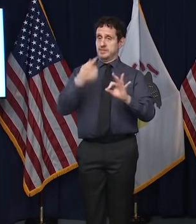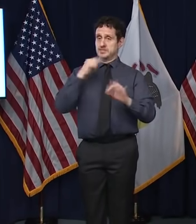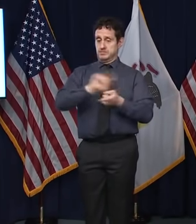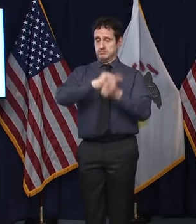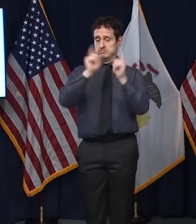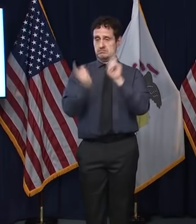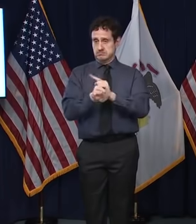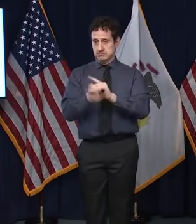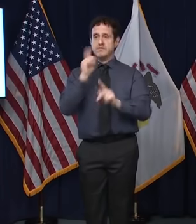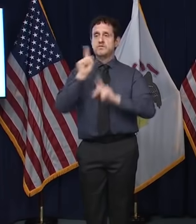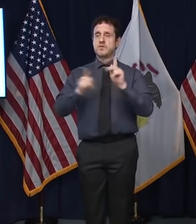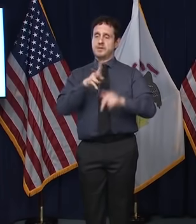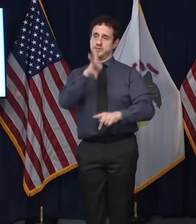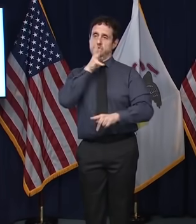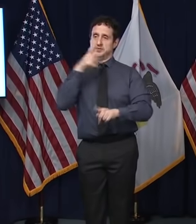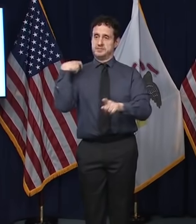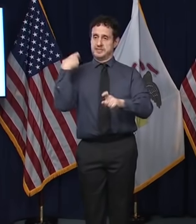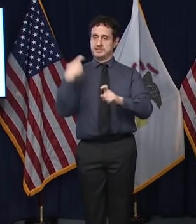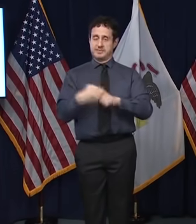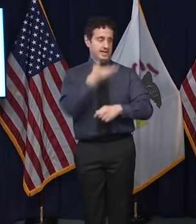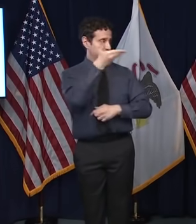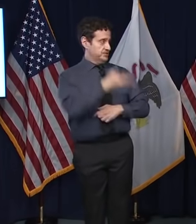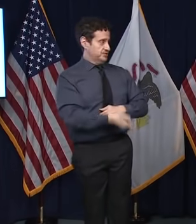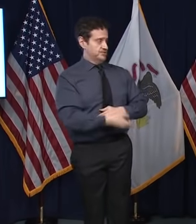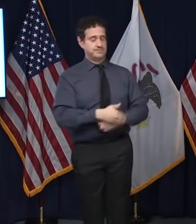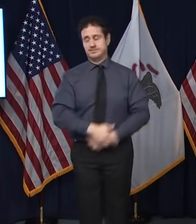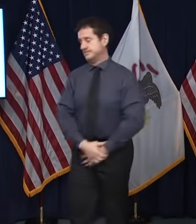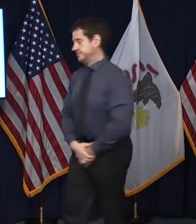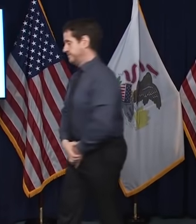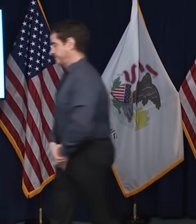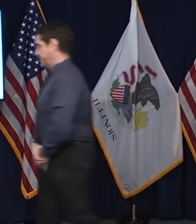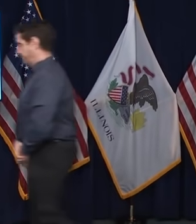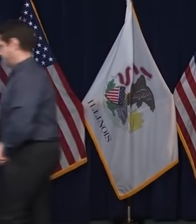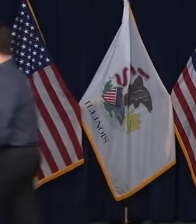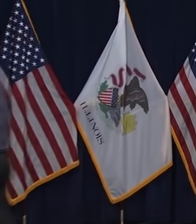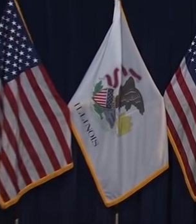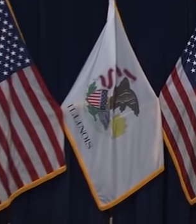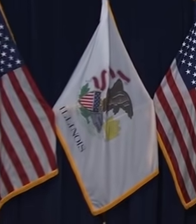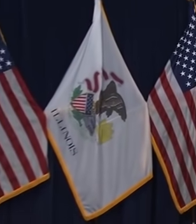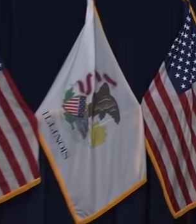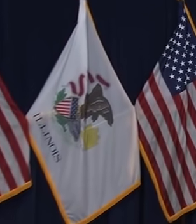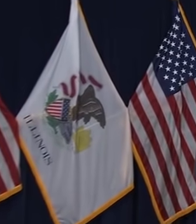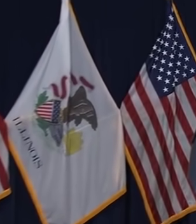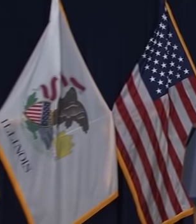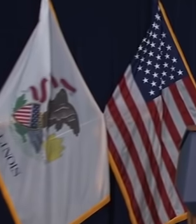so much I'm going to repeat